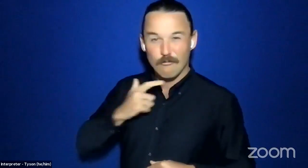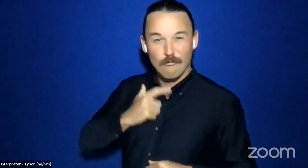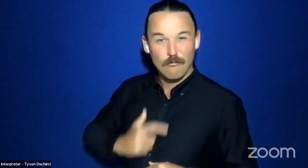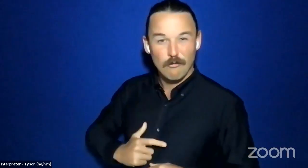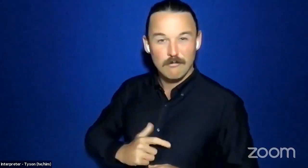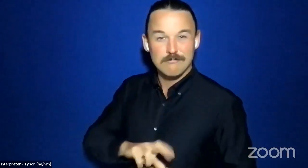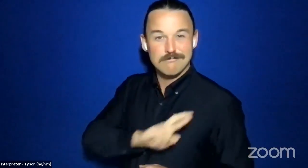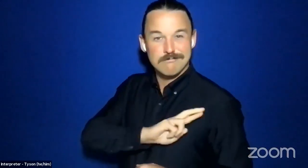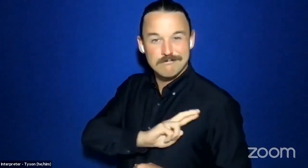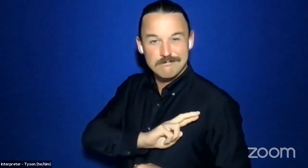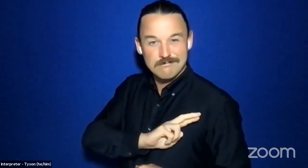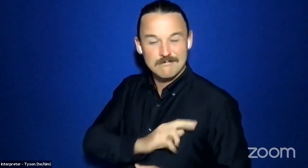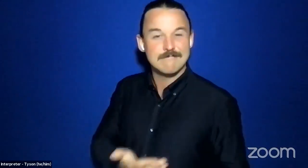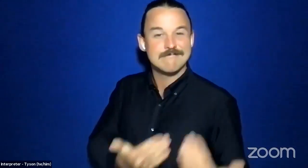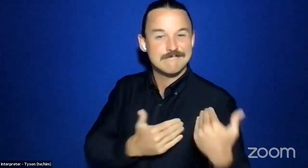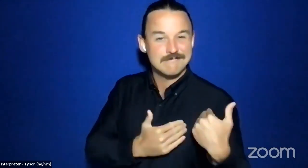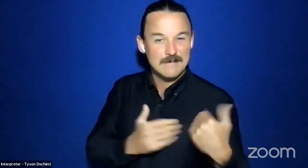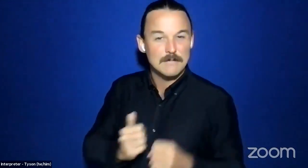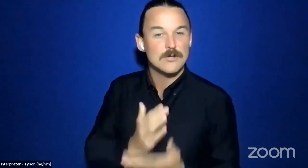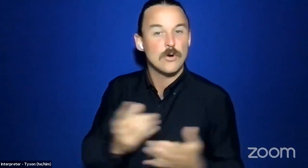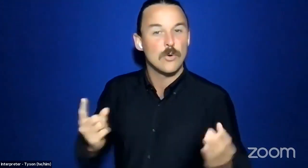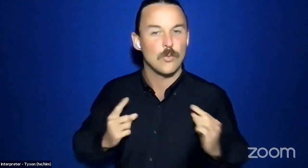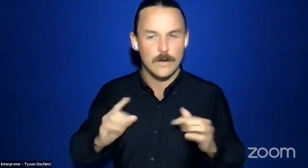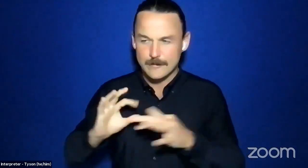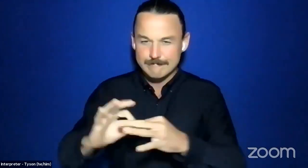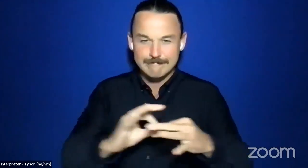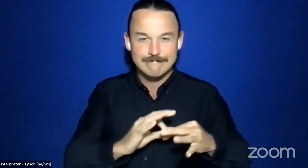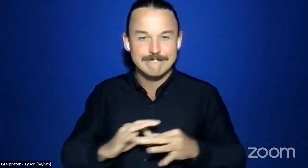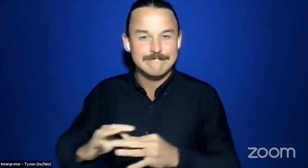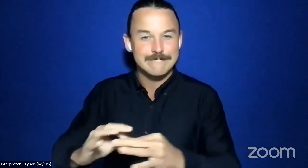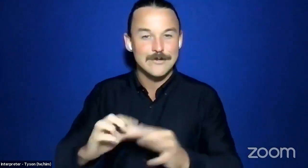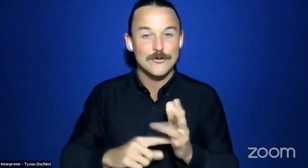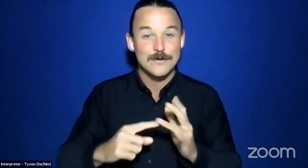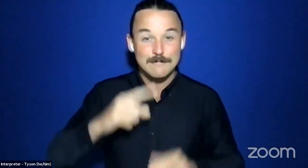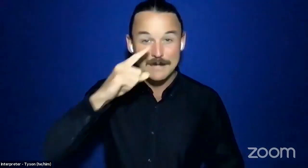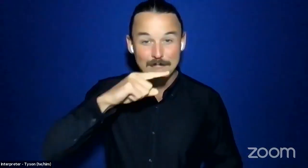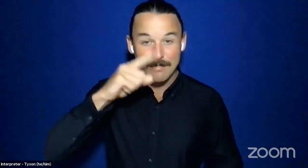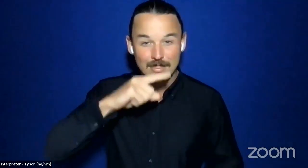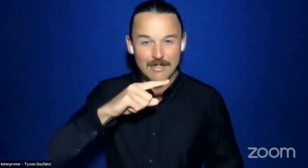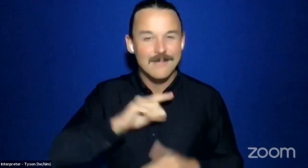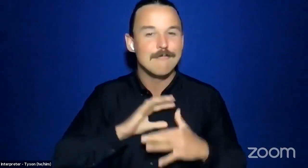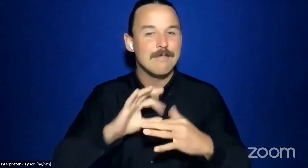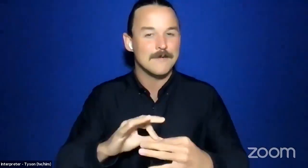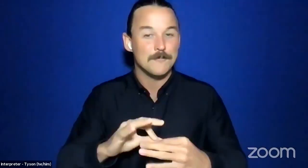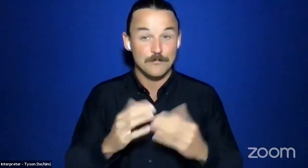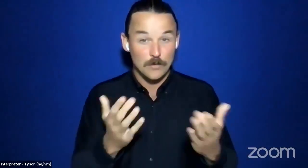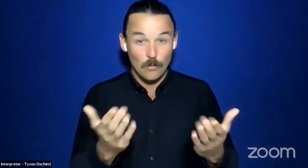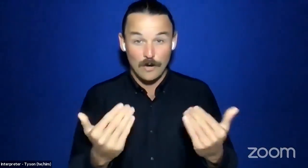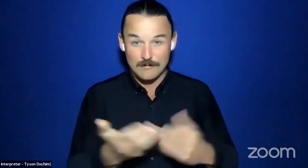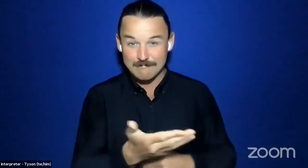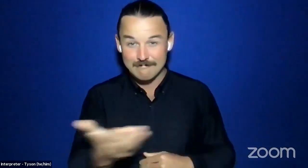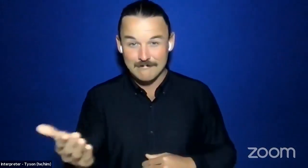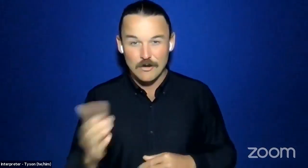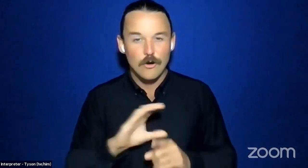. You're being welcome to the roles and responsibilities of roles and responsibilities obligations that keep us connected and bound. through these through these people to a place. the welcoming you to the couch